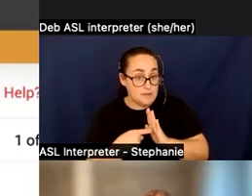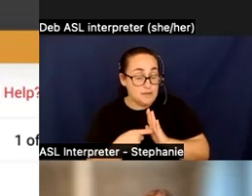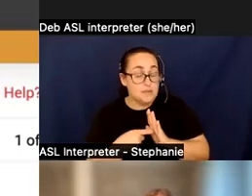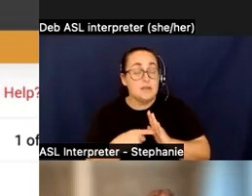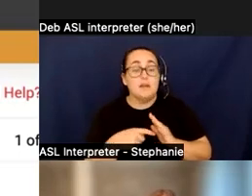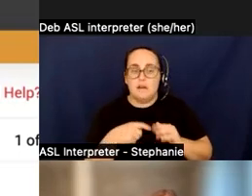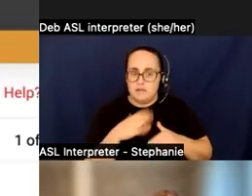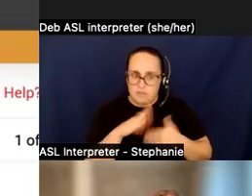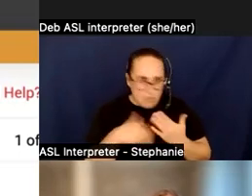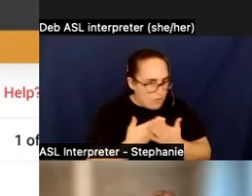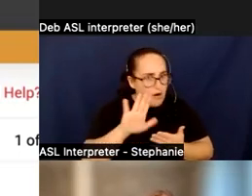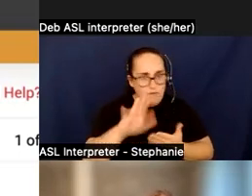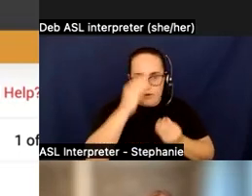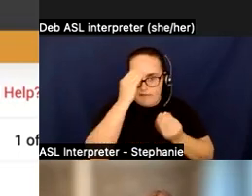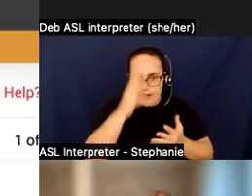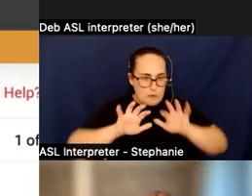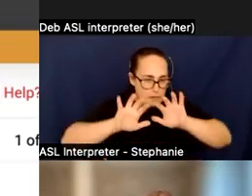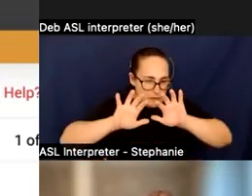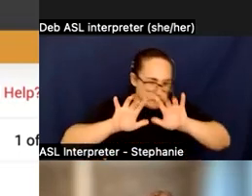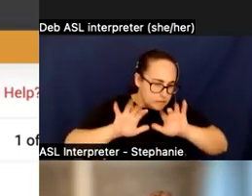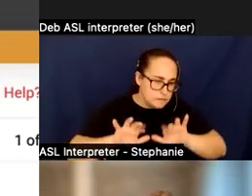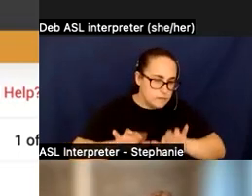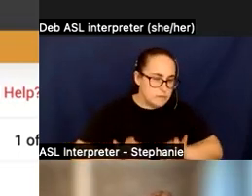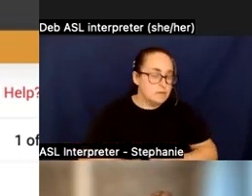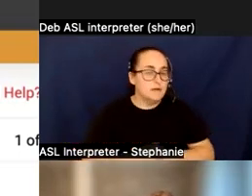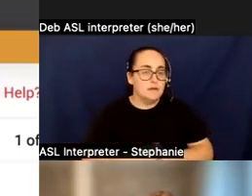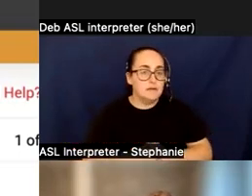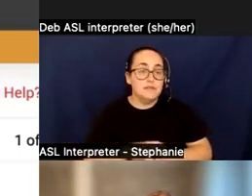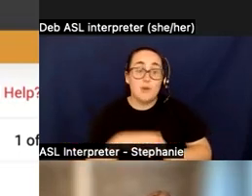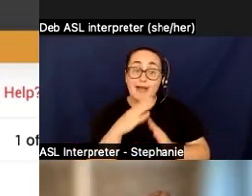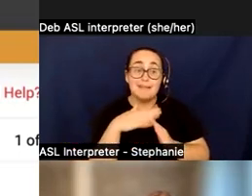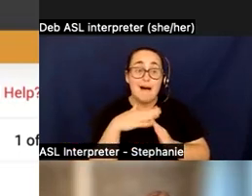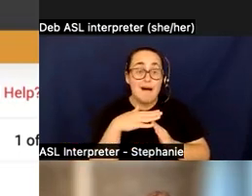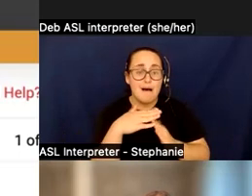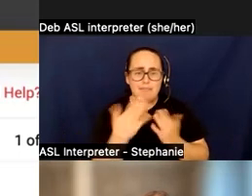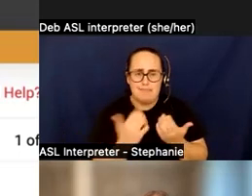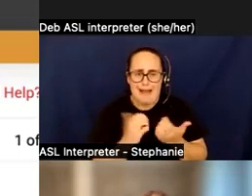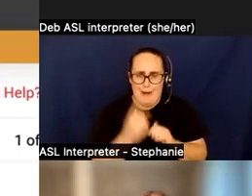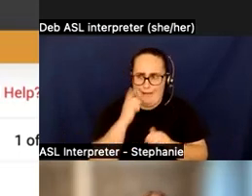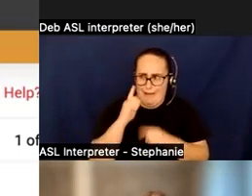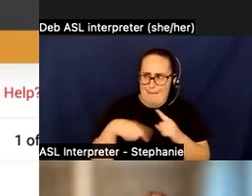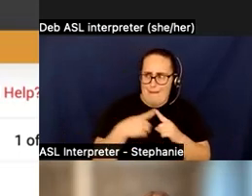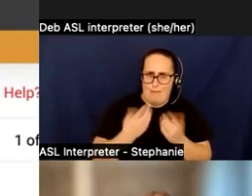information. So at the top, how did you hear about this call? This is just some data for